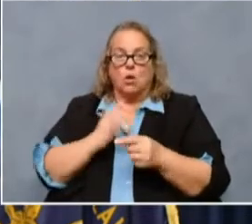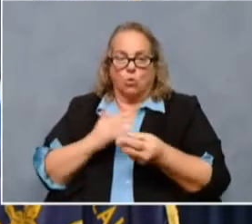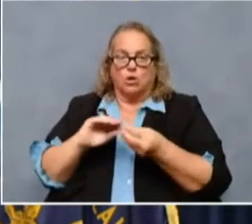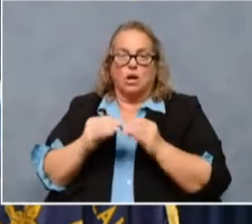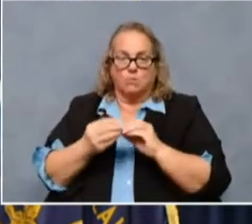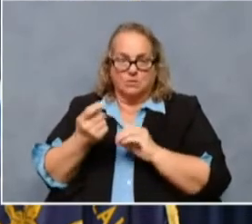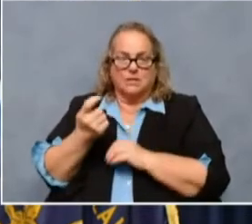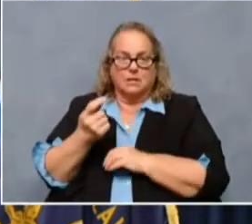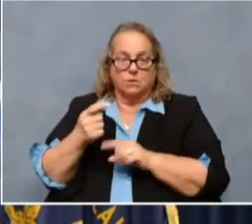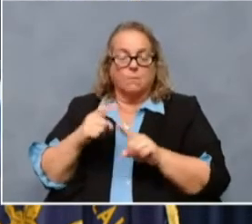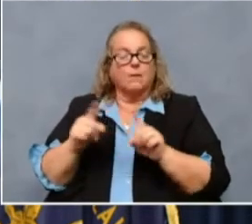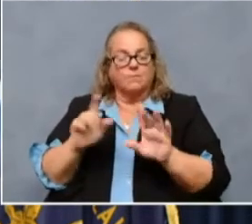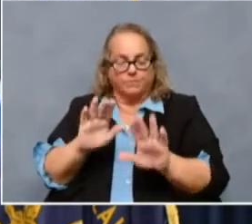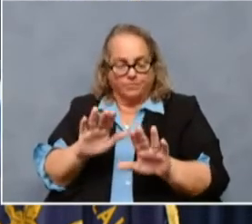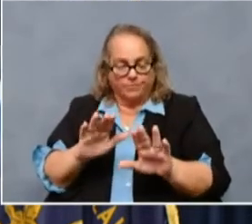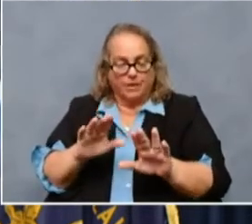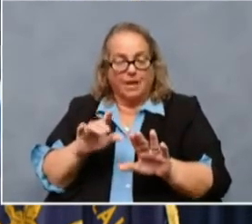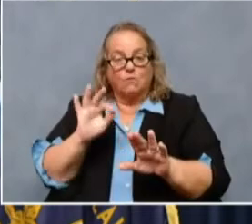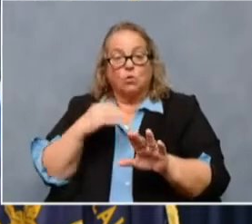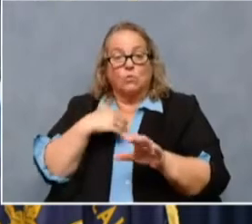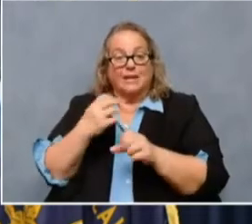gonna get everybody vaccinated and protect everybody, we really have to